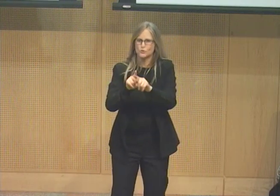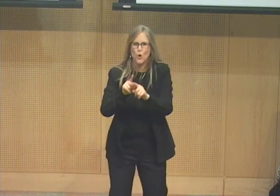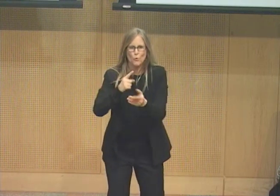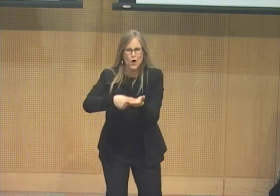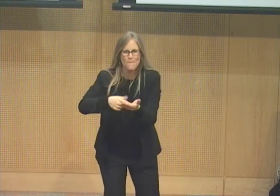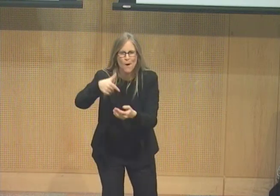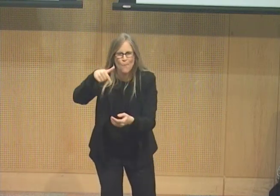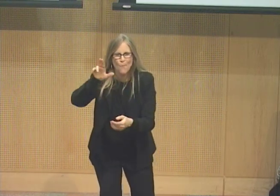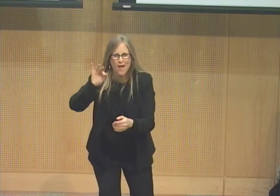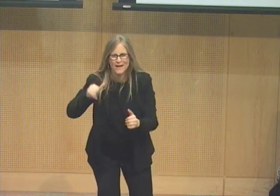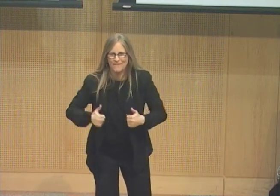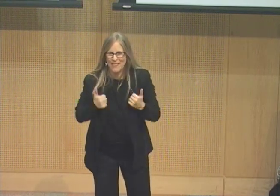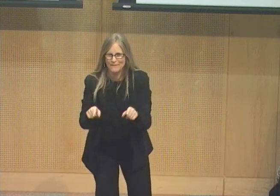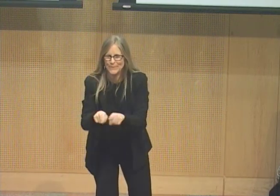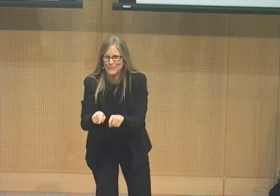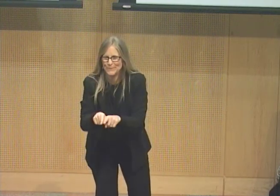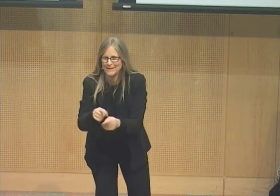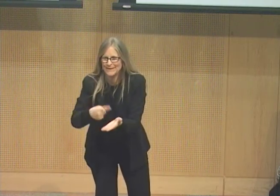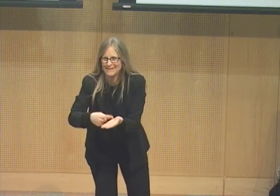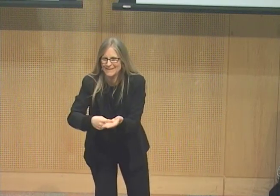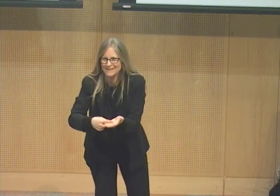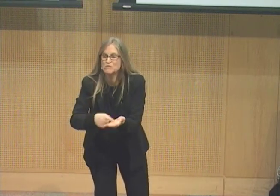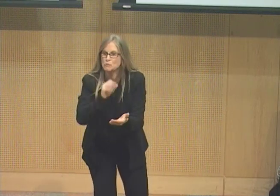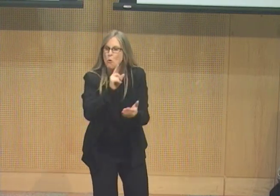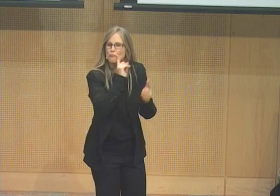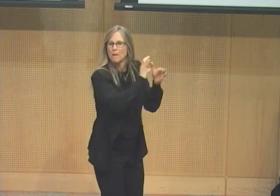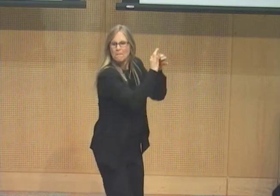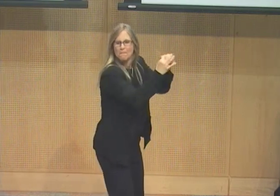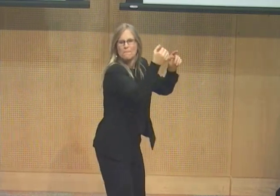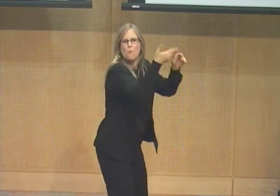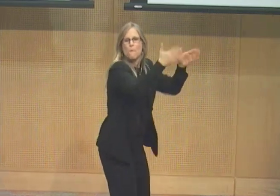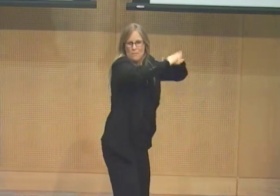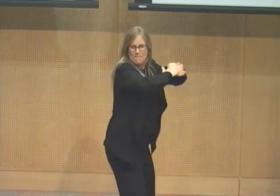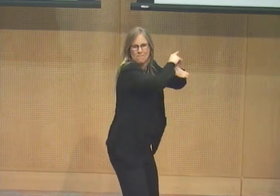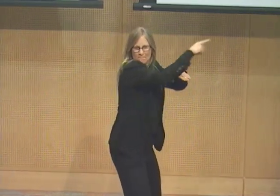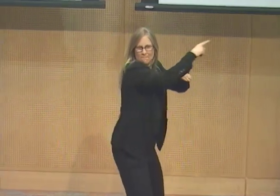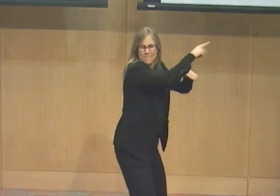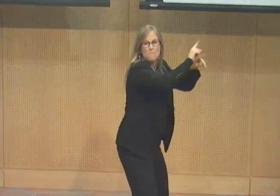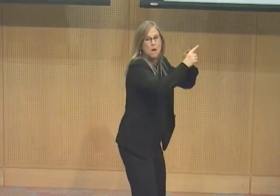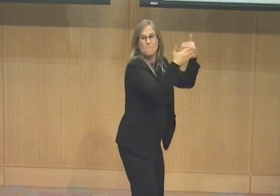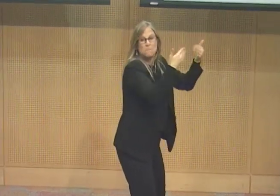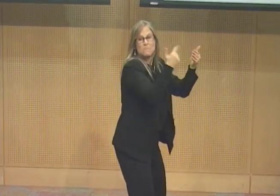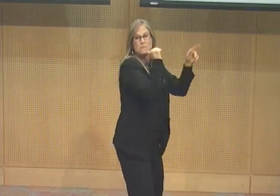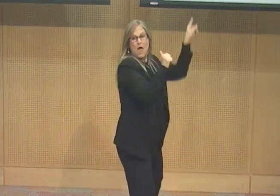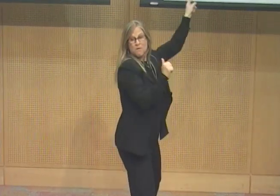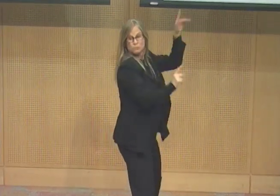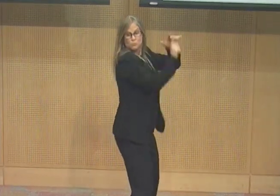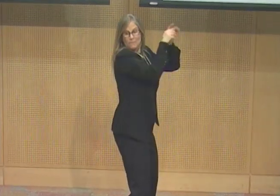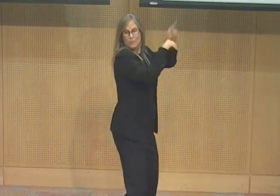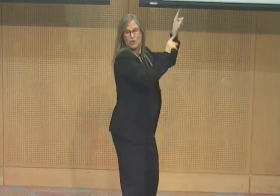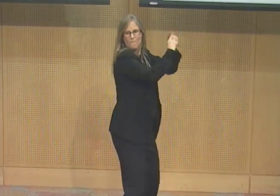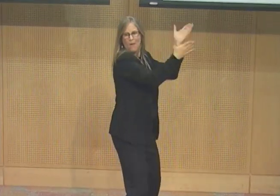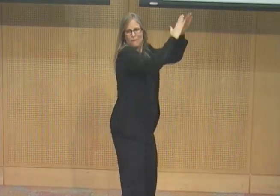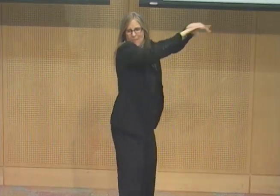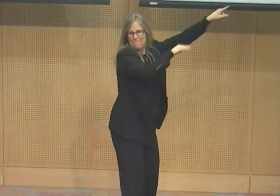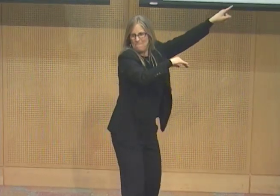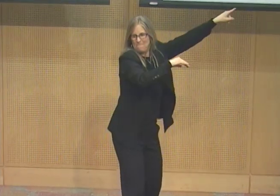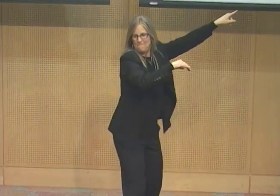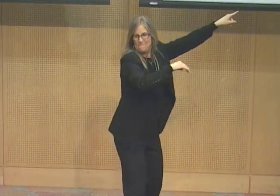and then local and global coherence, as well, deals with low quality of life for people who have hearing loss.